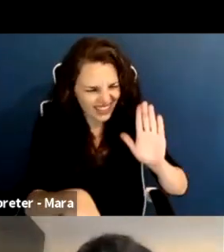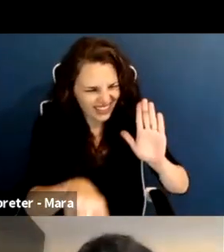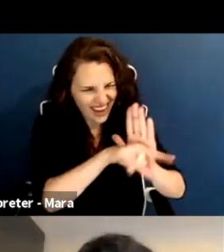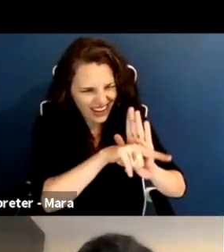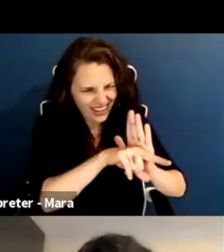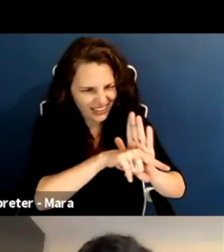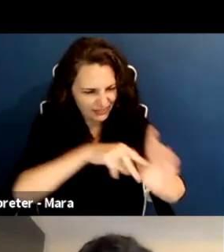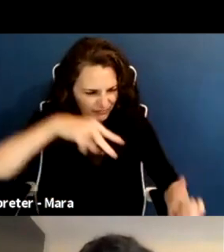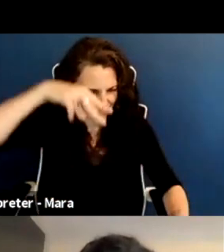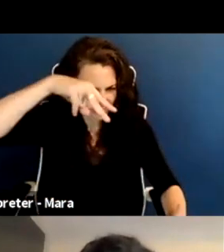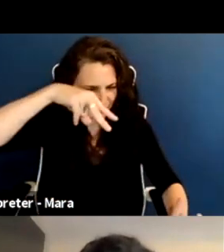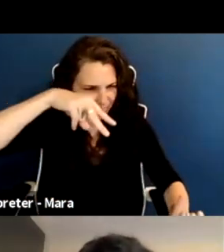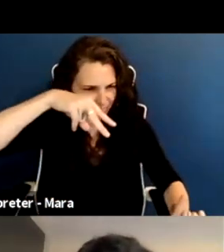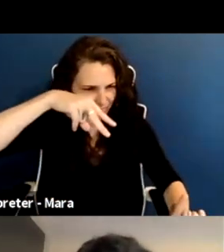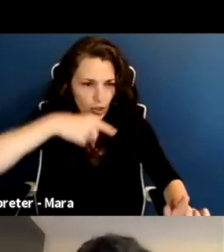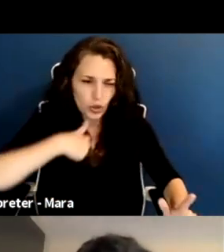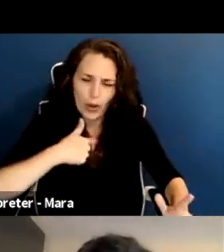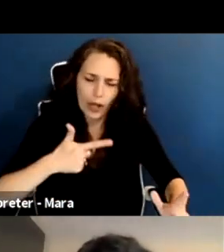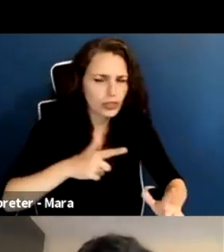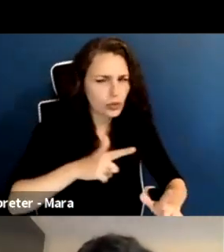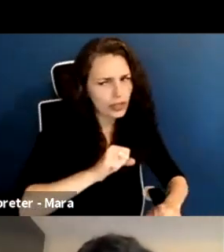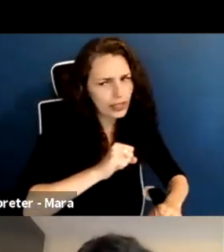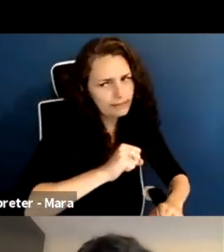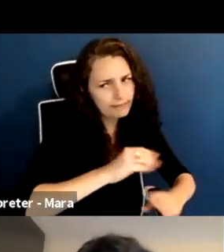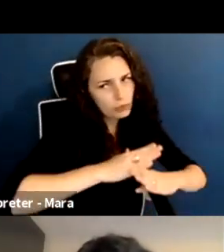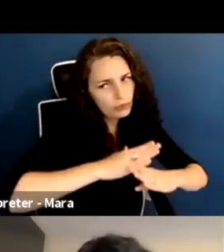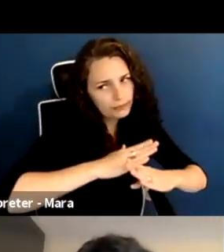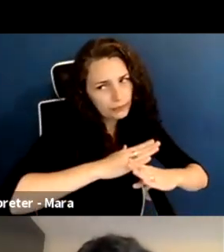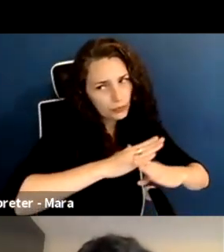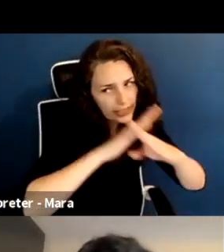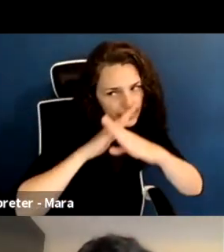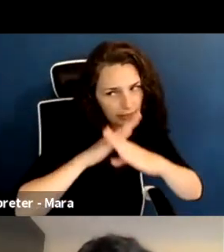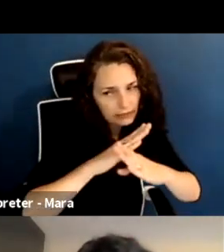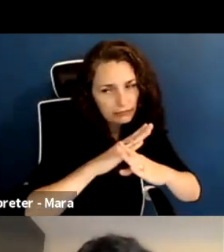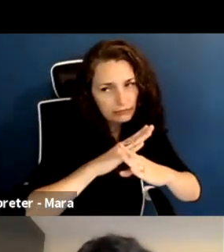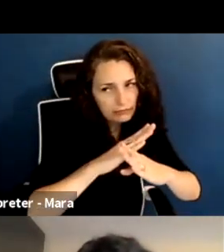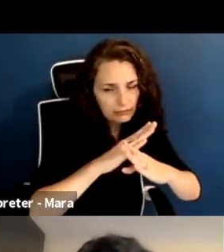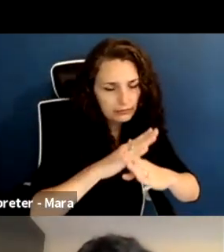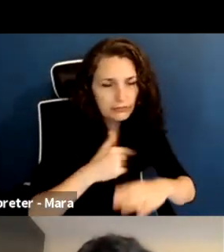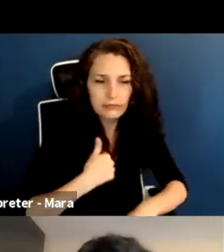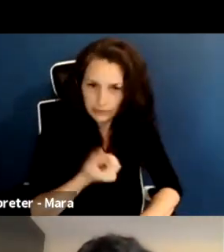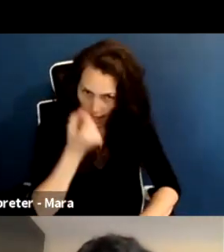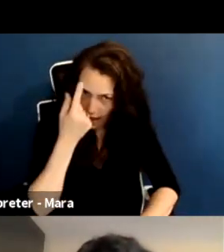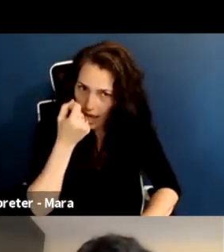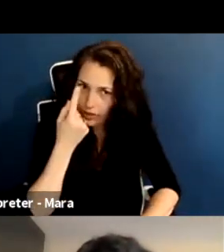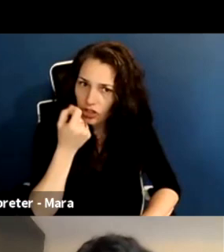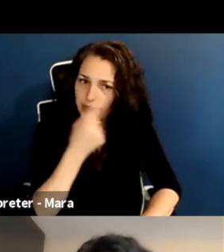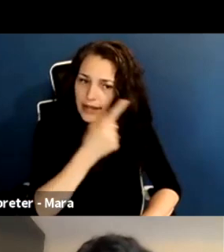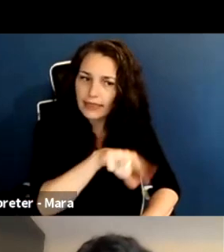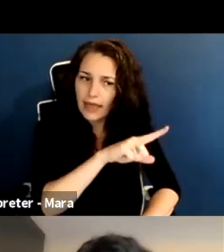So I was really protective over them because I understand them and they are so beautiful.